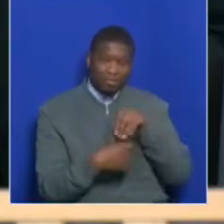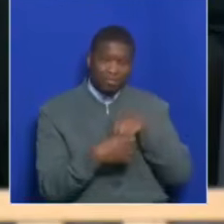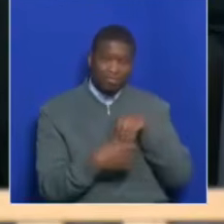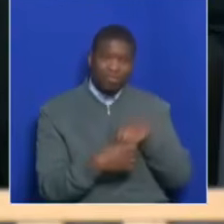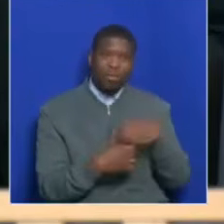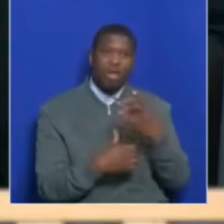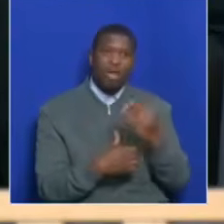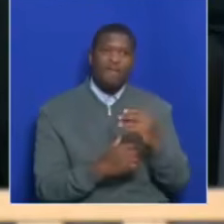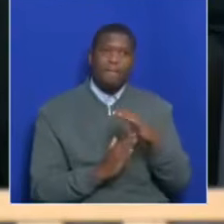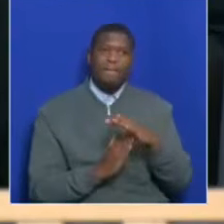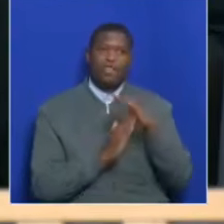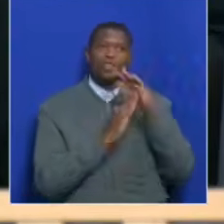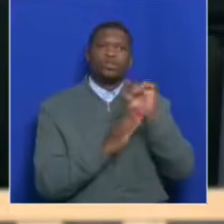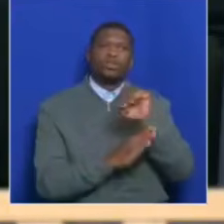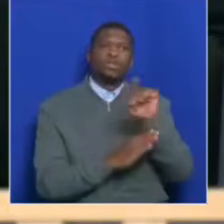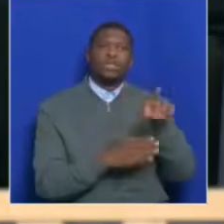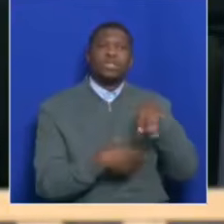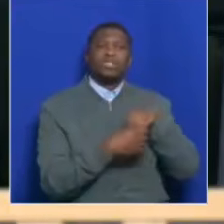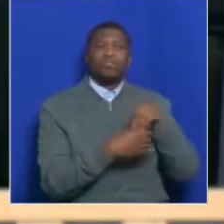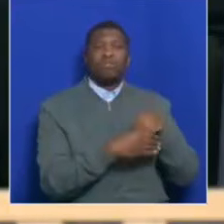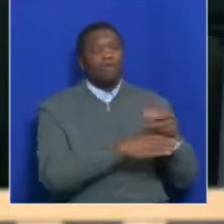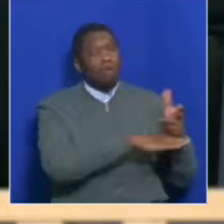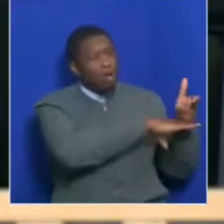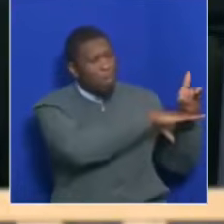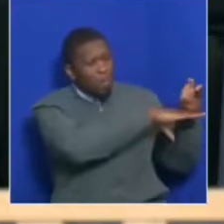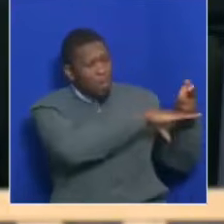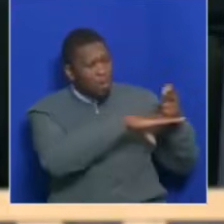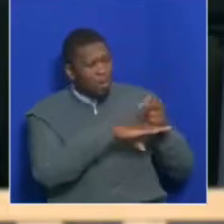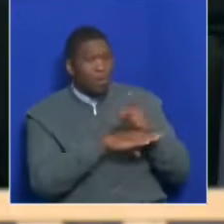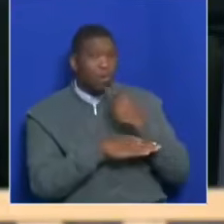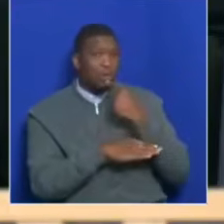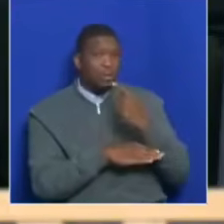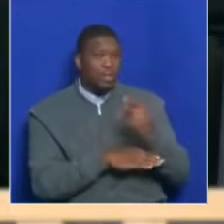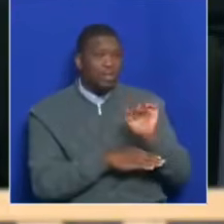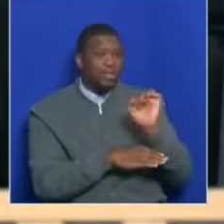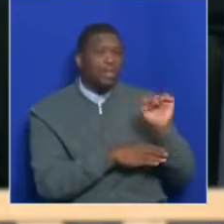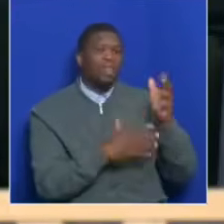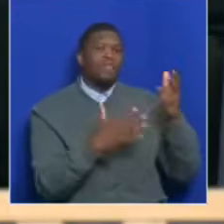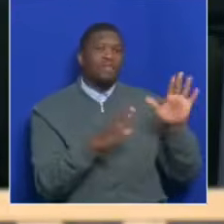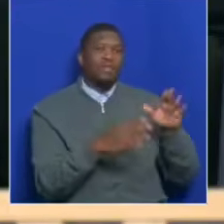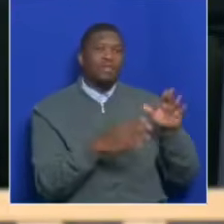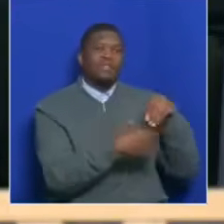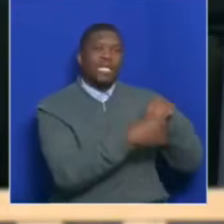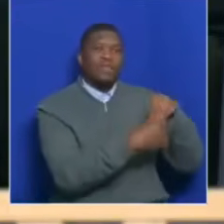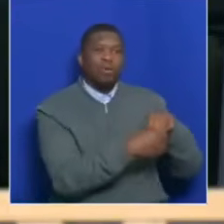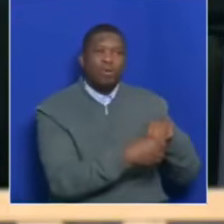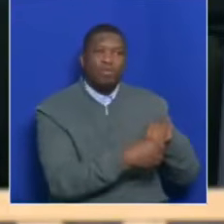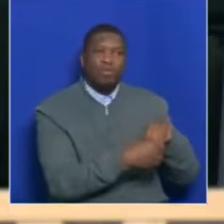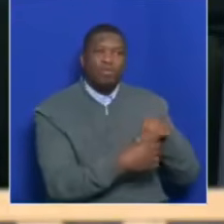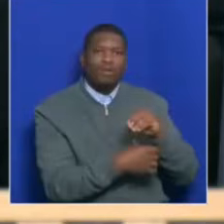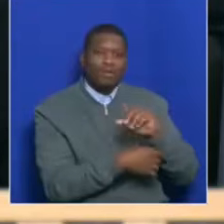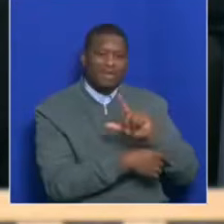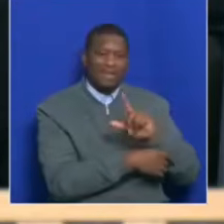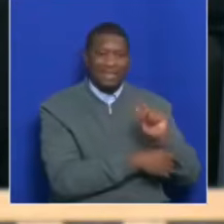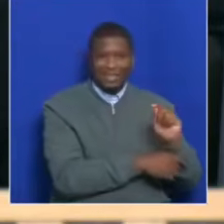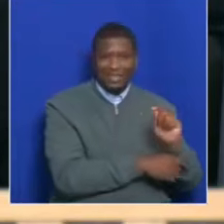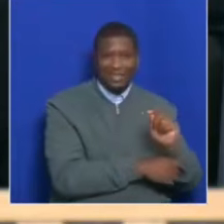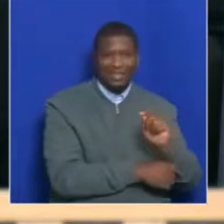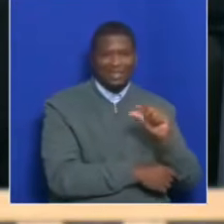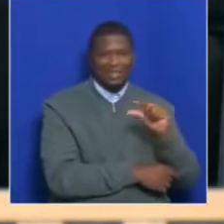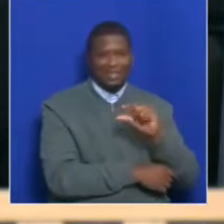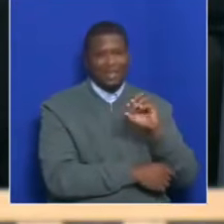shootings that You say they involve uh leftenant kennel governor's uh task team because that's what